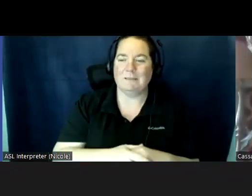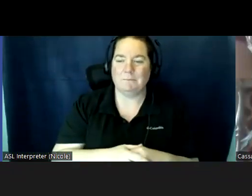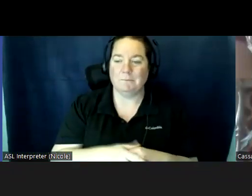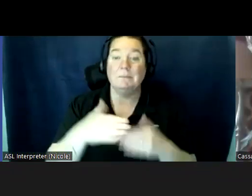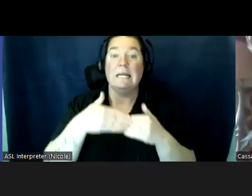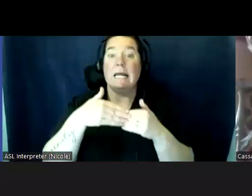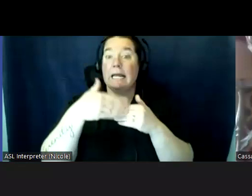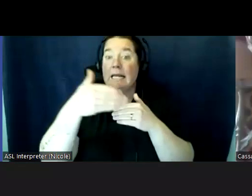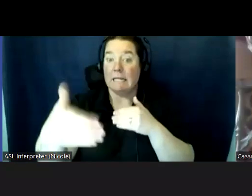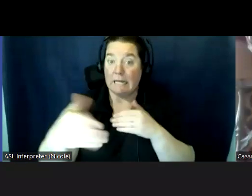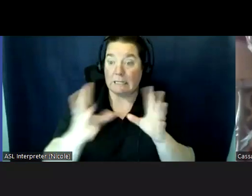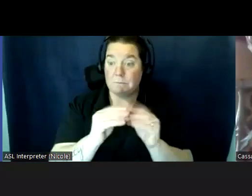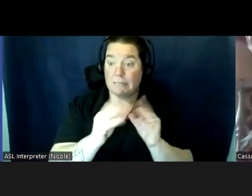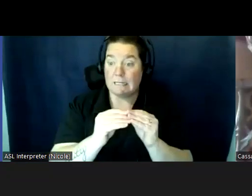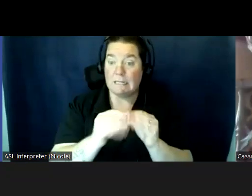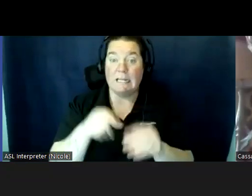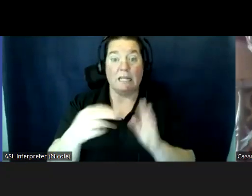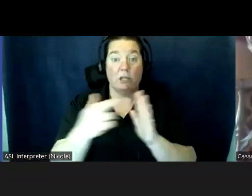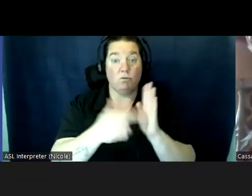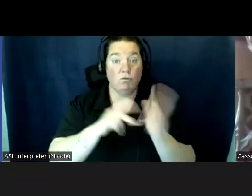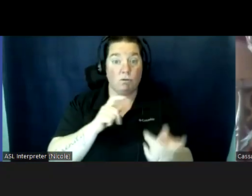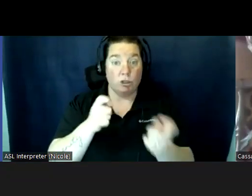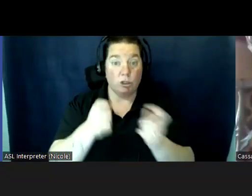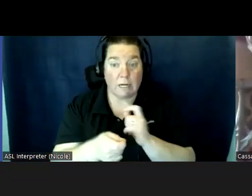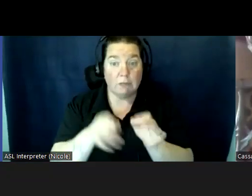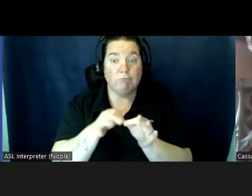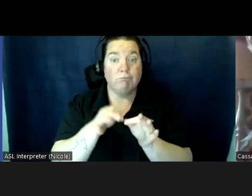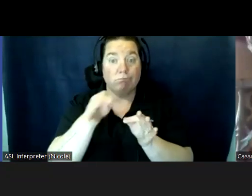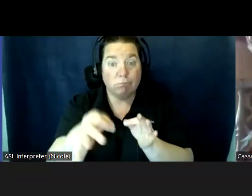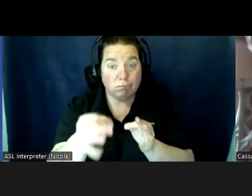do we expect this rule change could be delayed another year at the last moment?